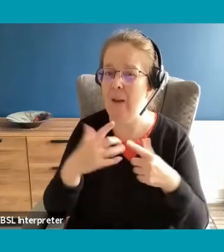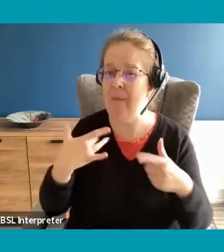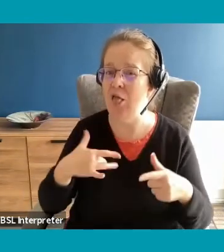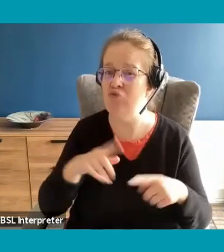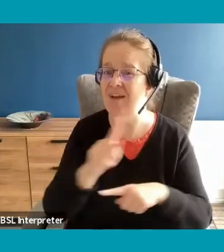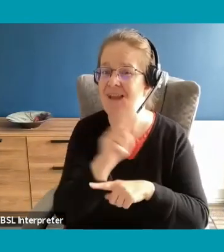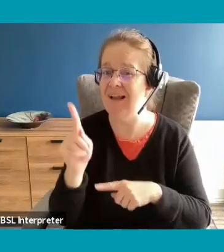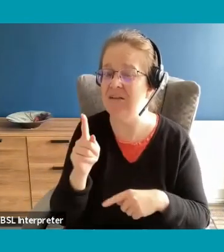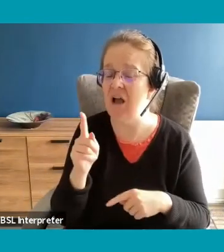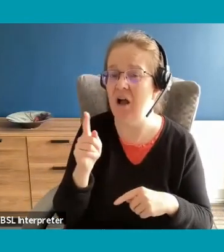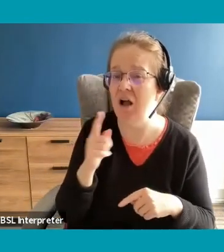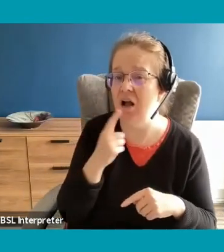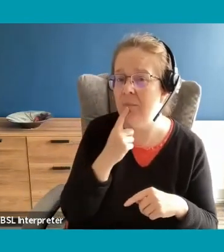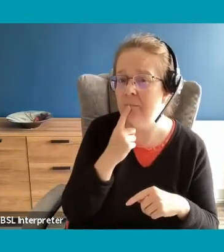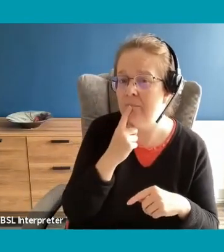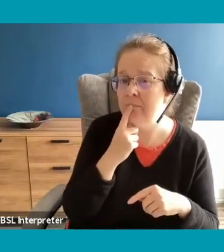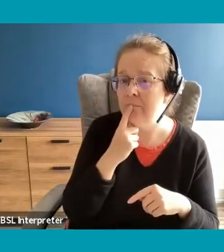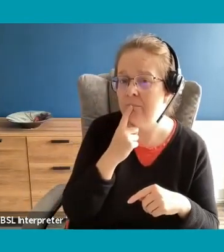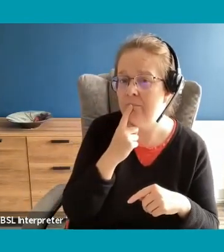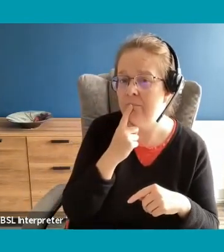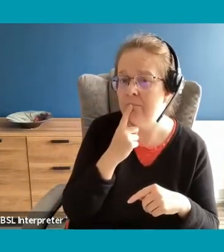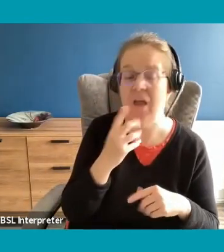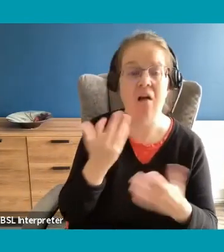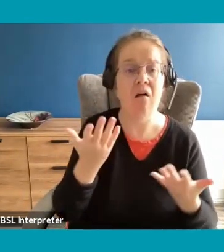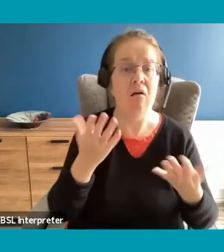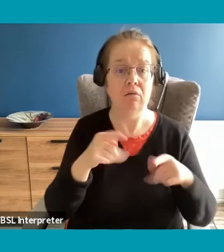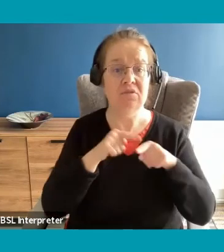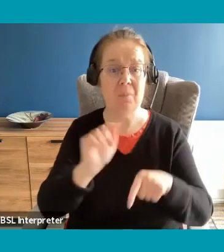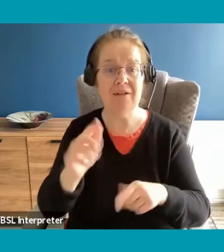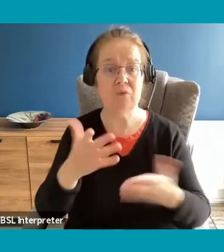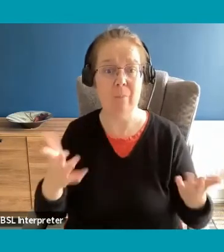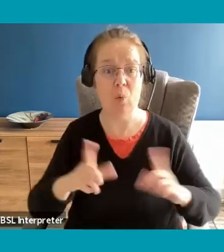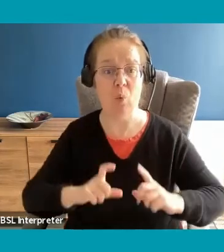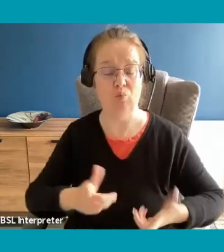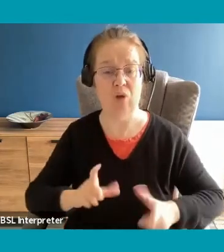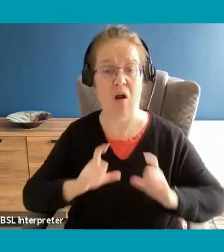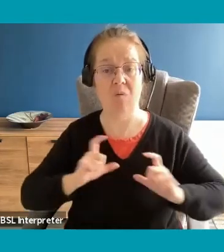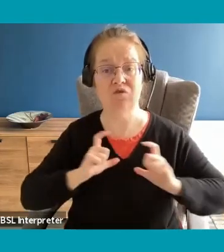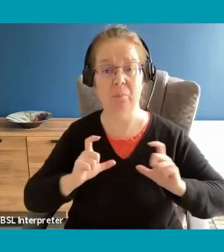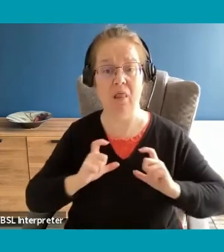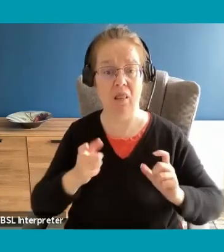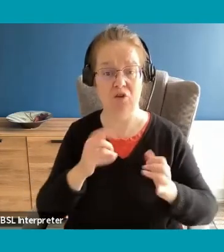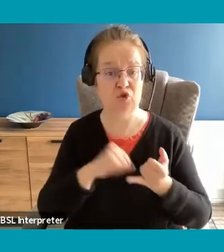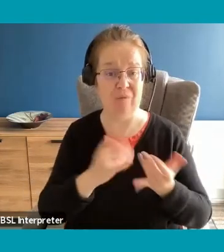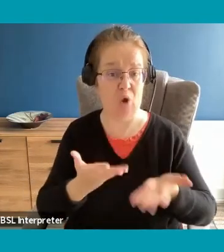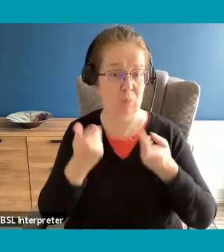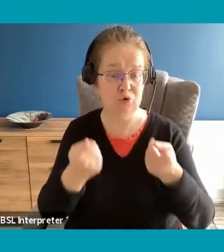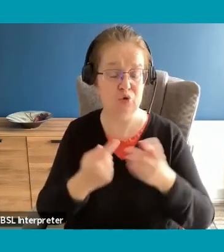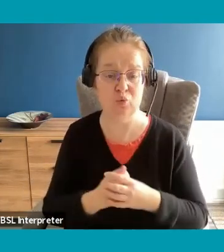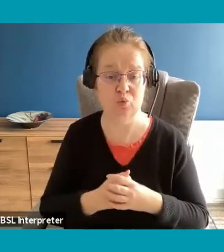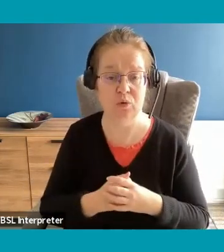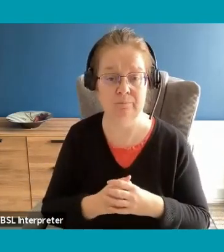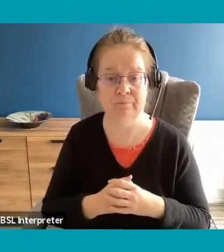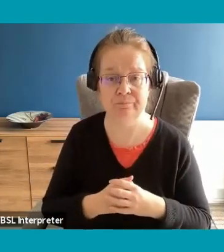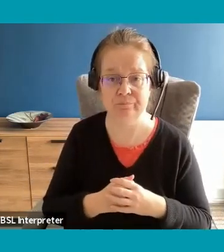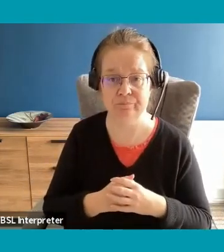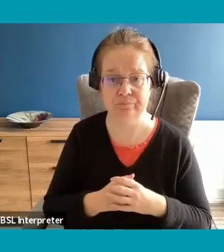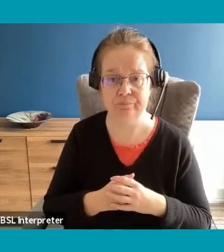Would whatever you feel most comfortable with. You know, Sophie so you know you have a little thing about it and